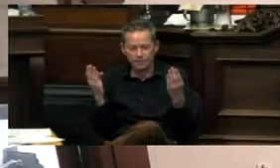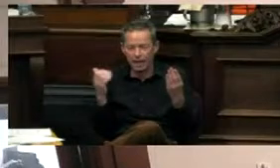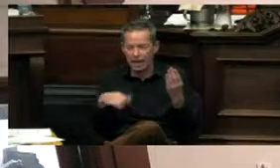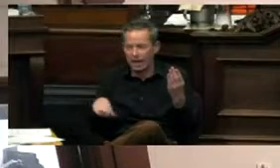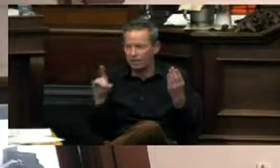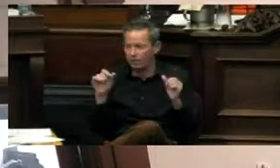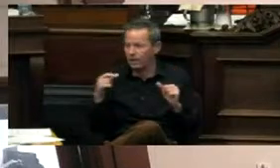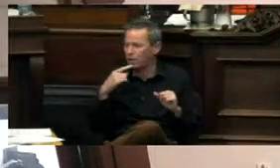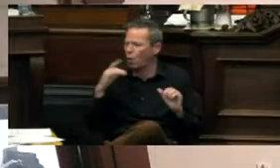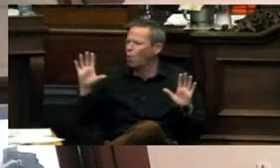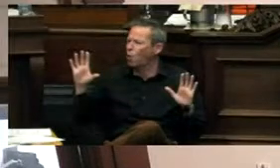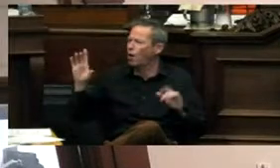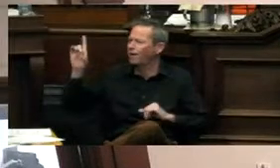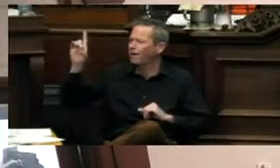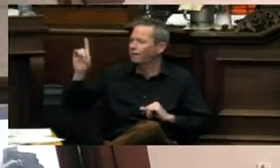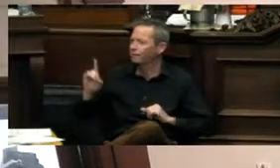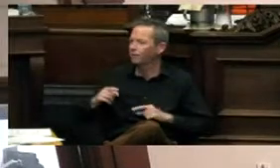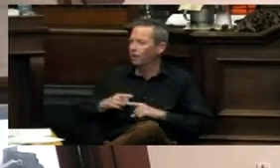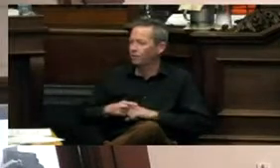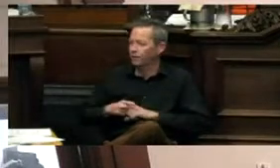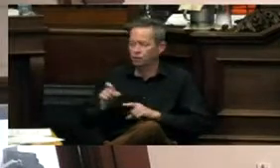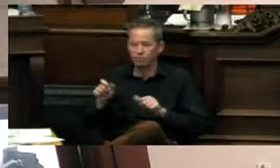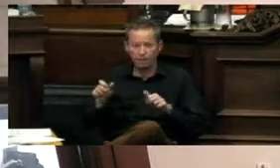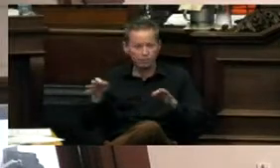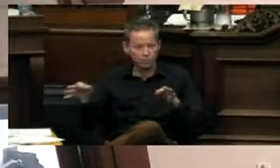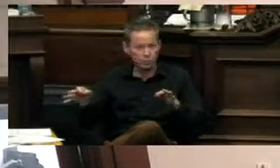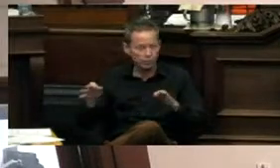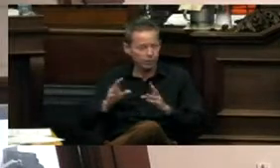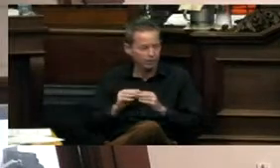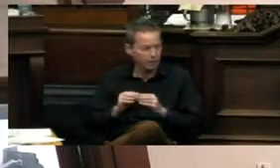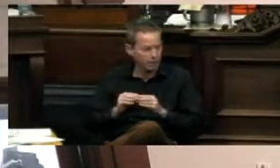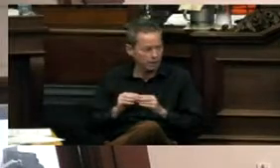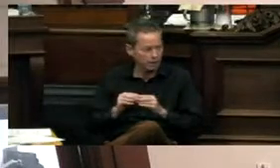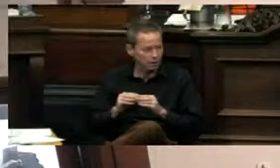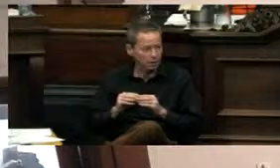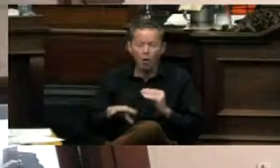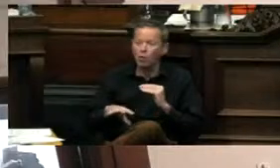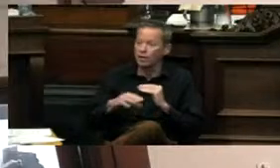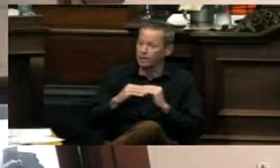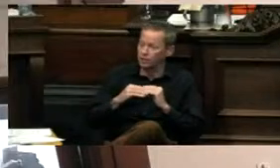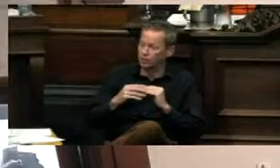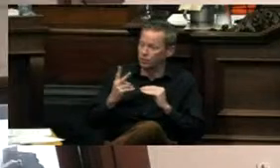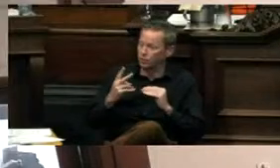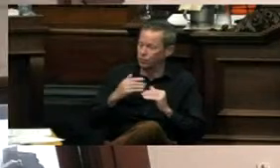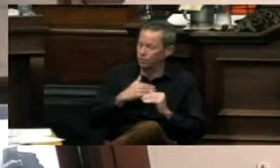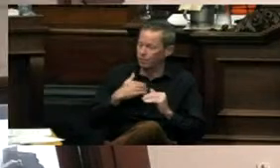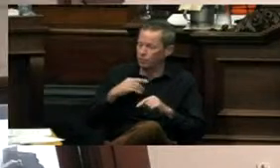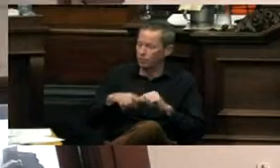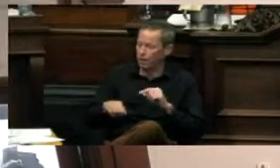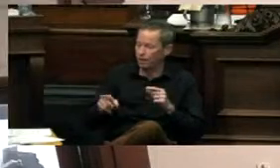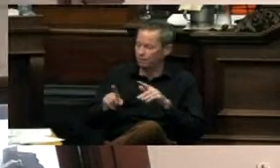opens up a custom essentially, right. Anyone can say I have a